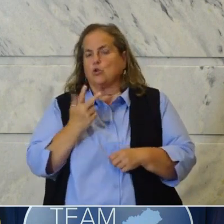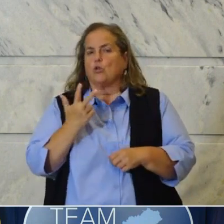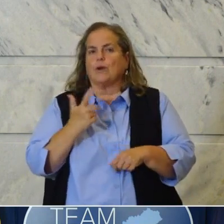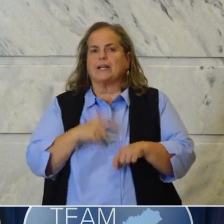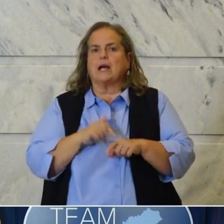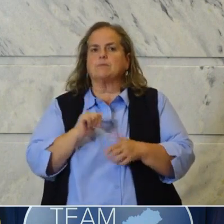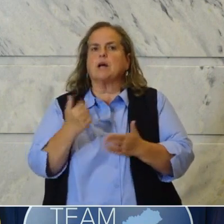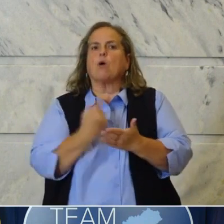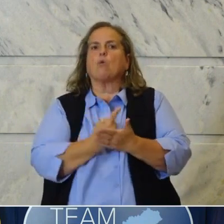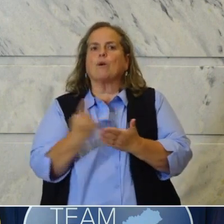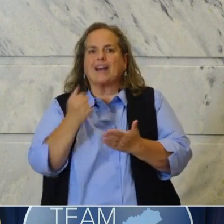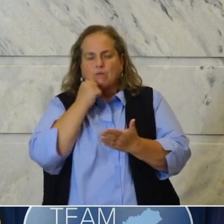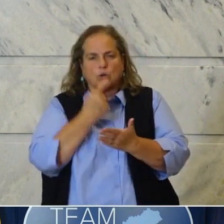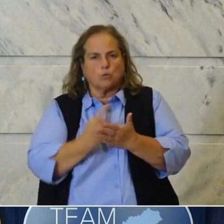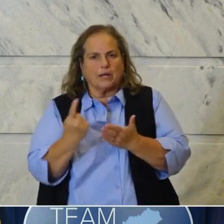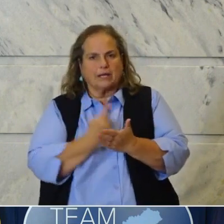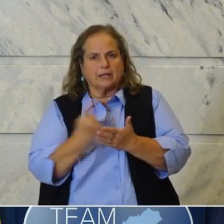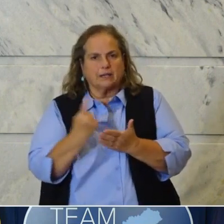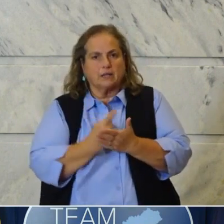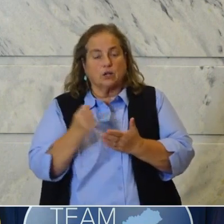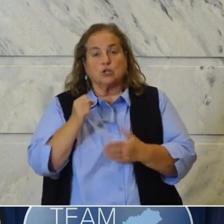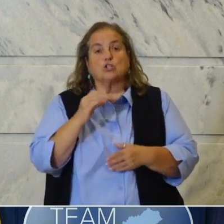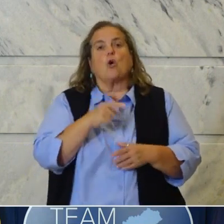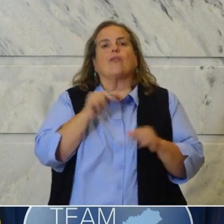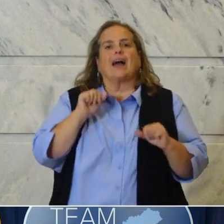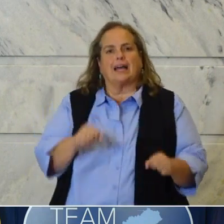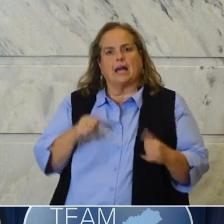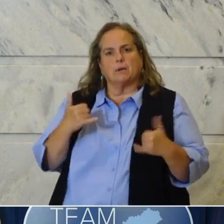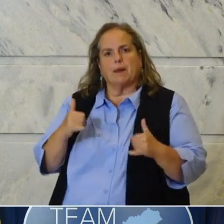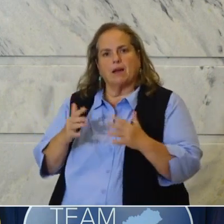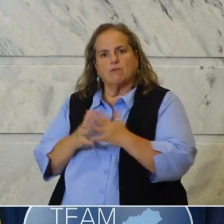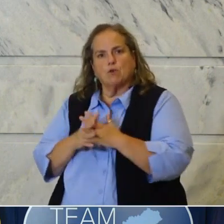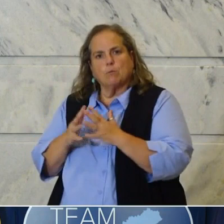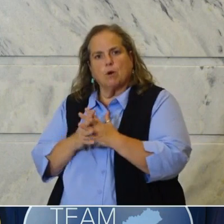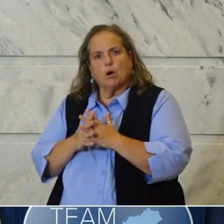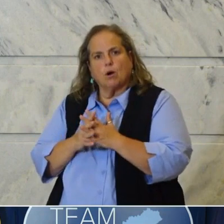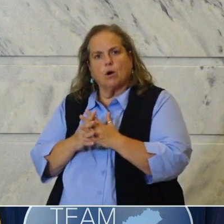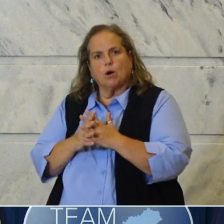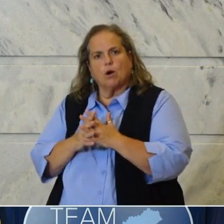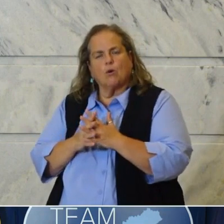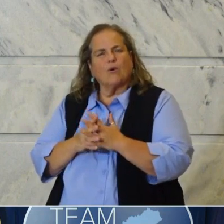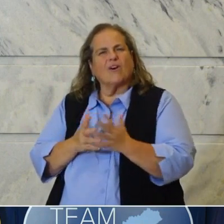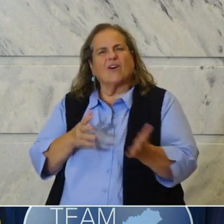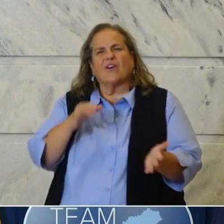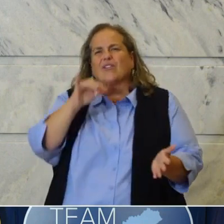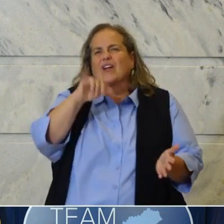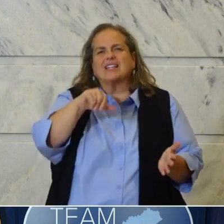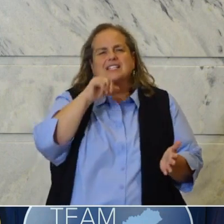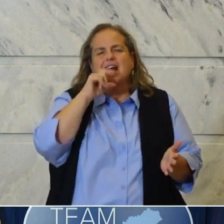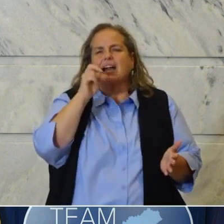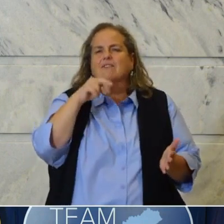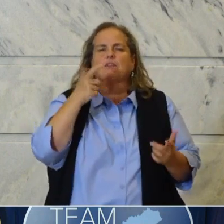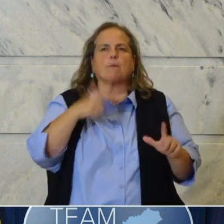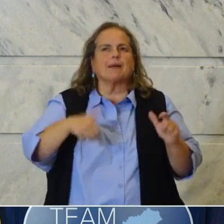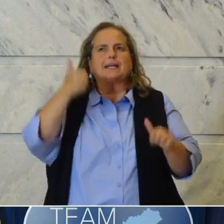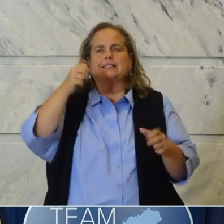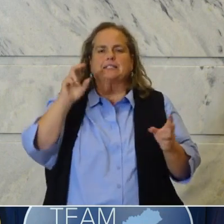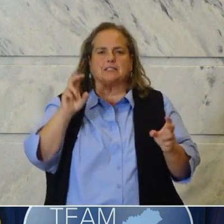week, every week just so they can play football. But that's really not even the biggest thing that, first of all, I'd ask if you're in a public school in